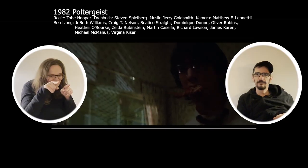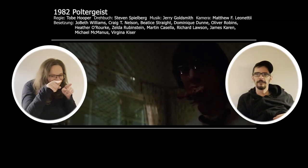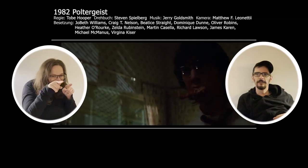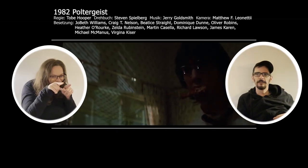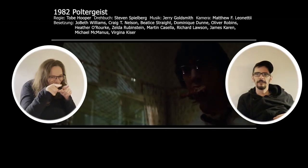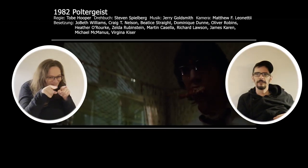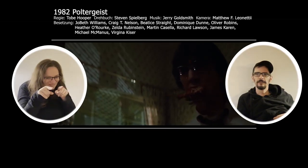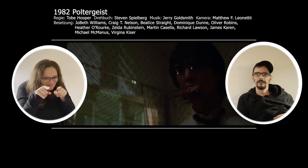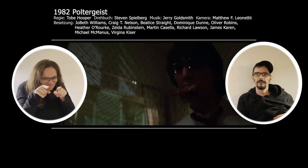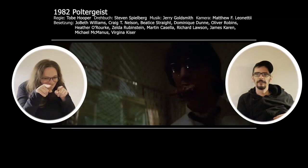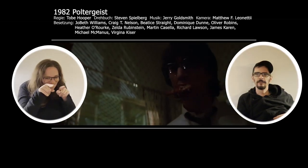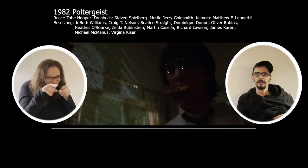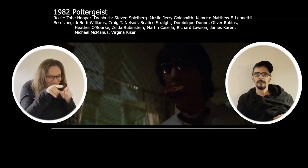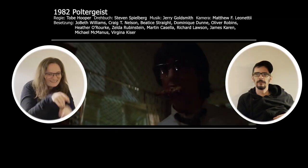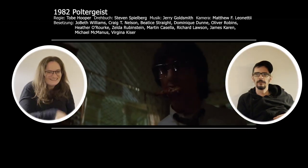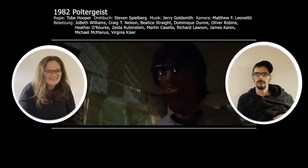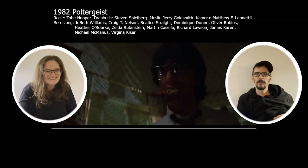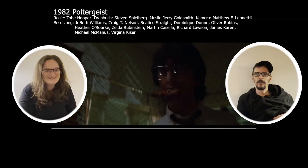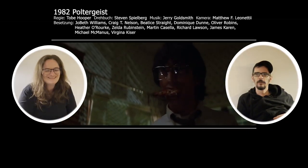How these two points of light are firmly fixed.